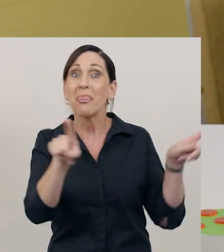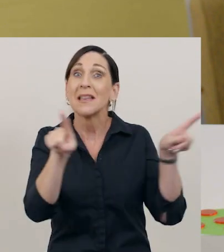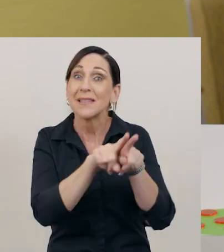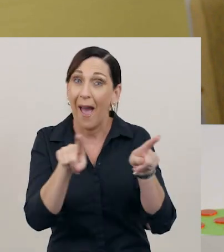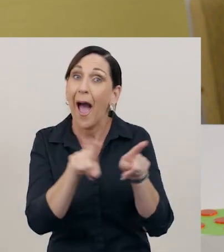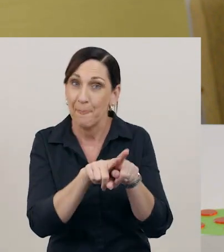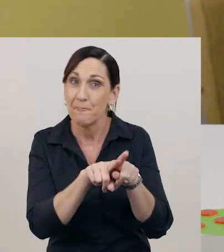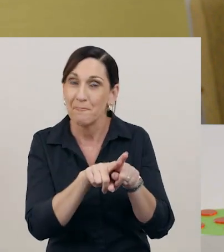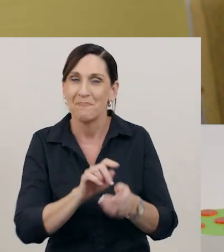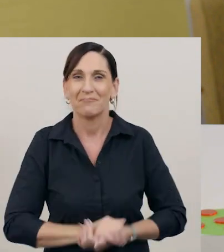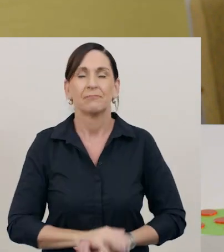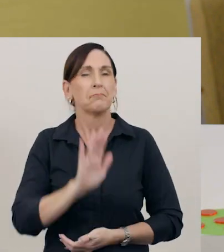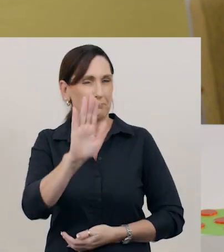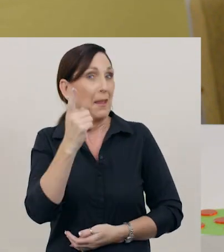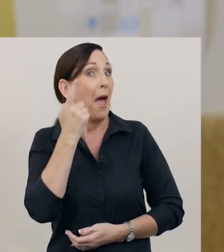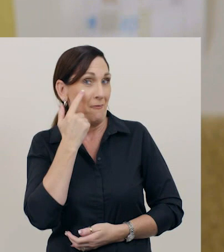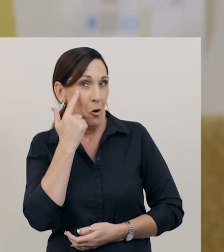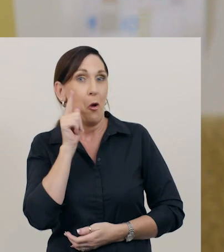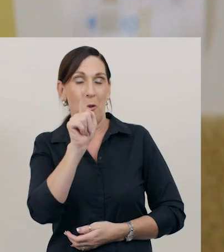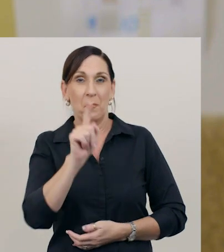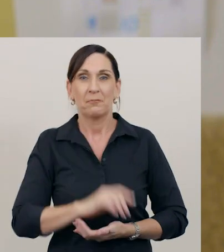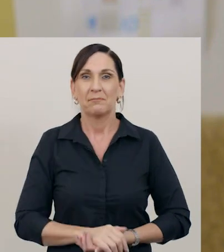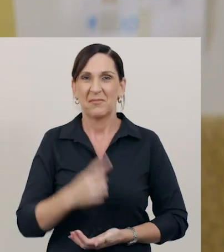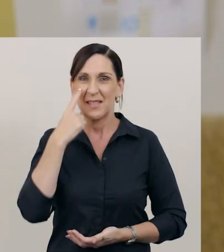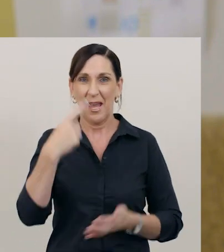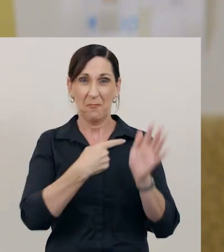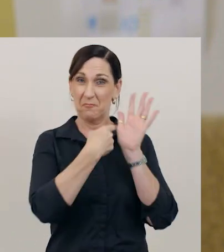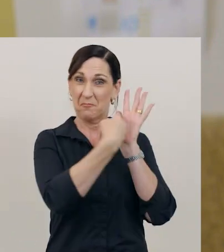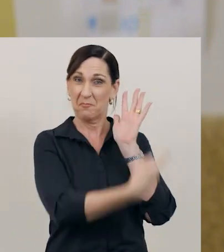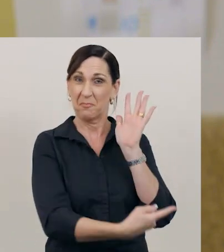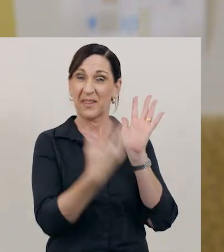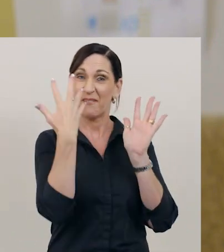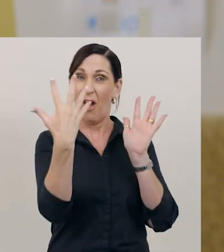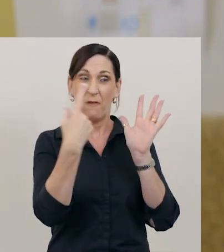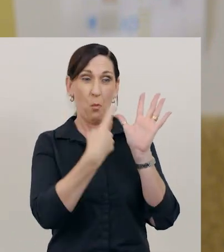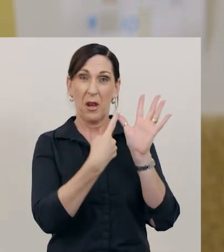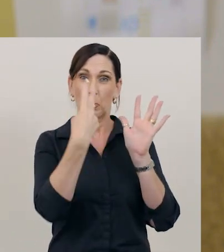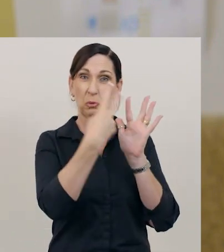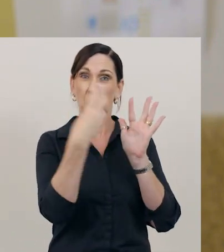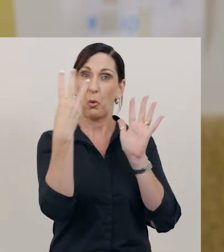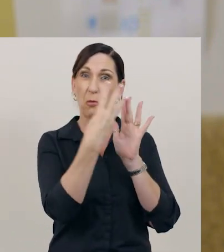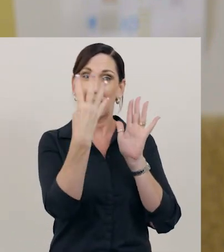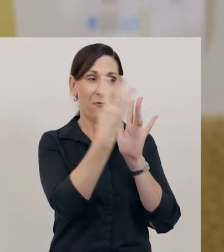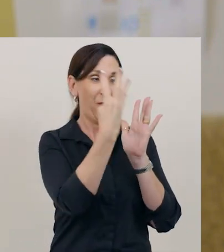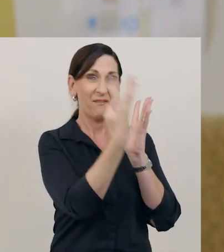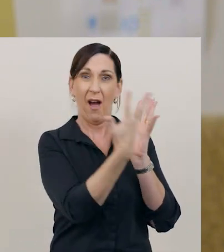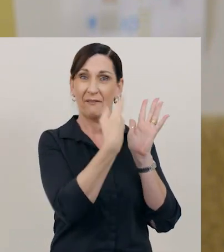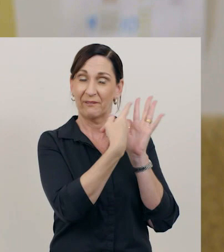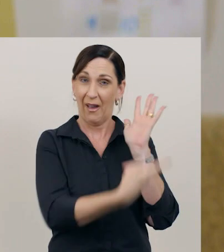Let’s see. This hand has five fingers. One, two, three, four, five.